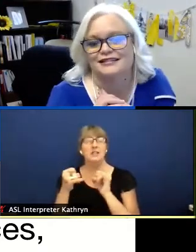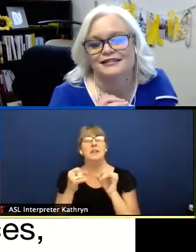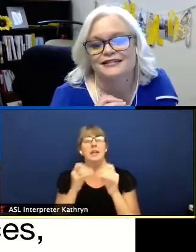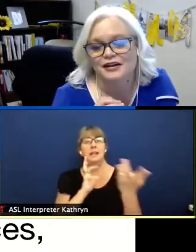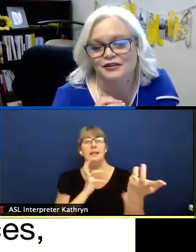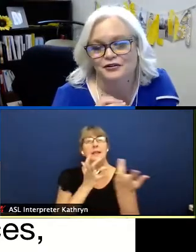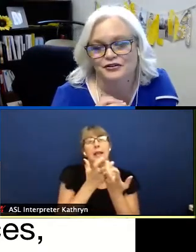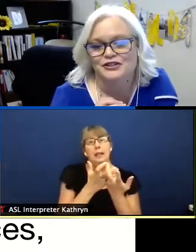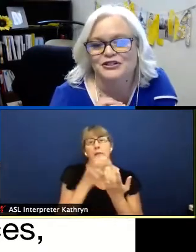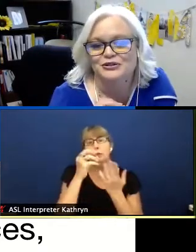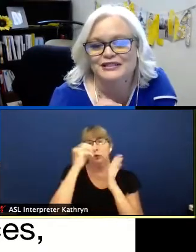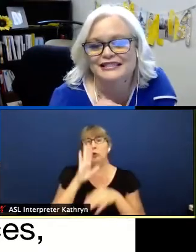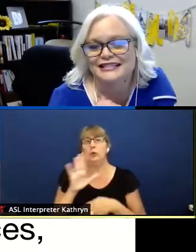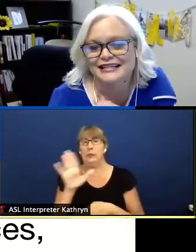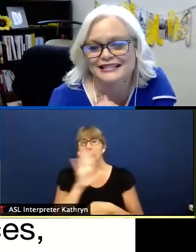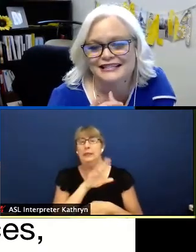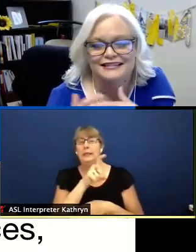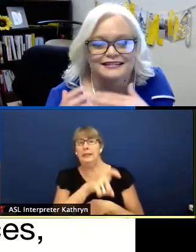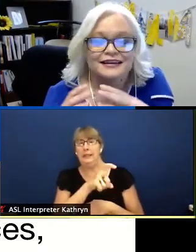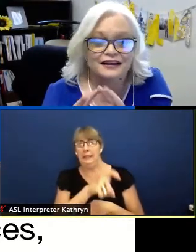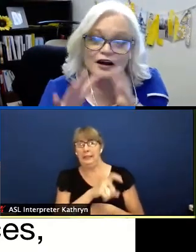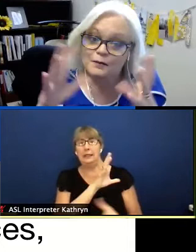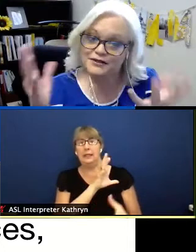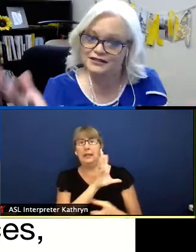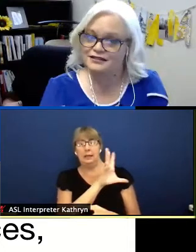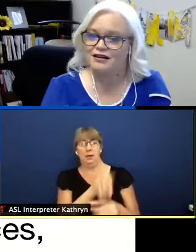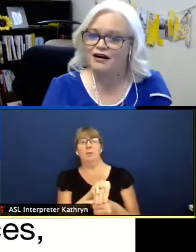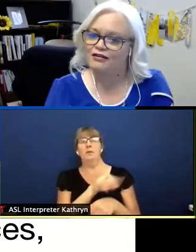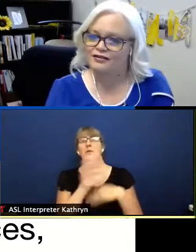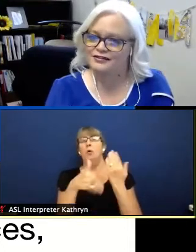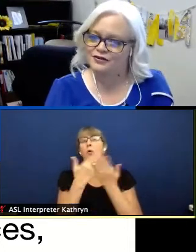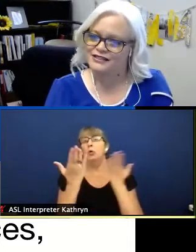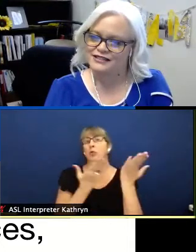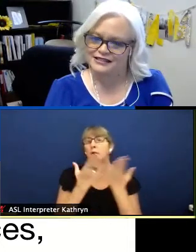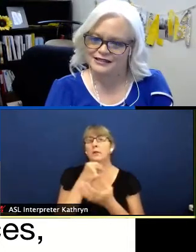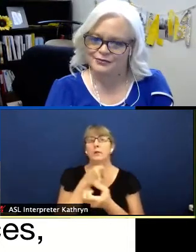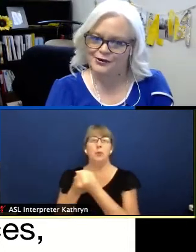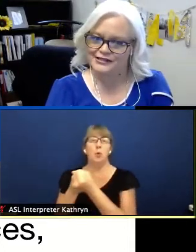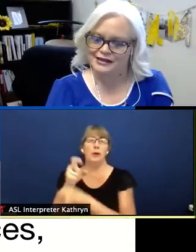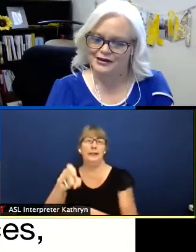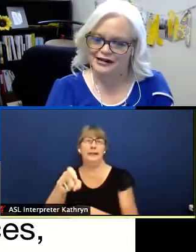and tailored to students needs and encompasses all the services and supports they would need.